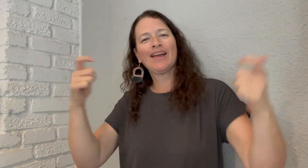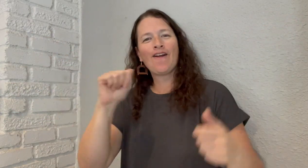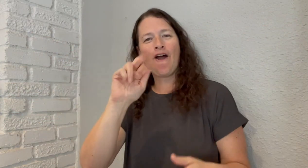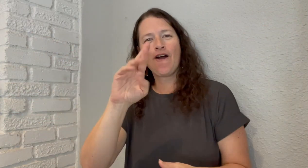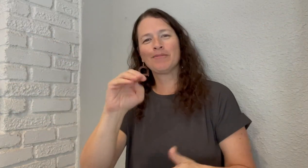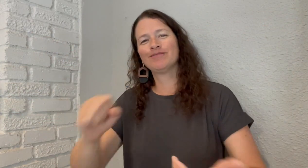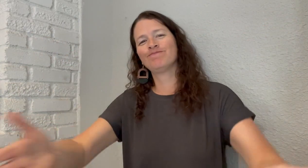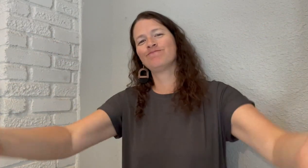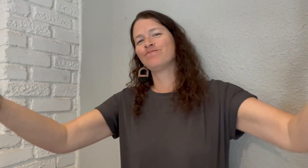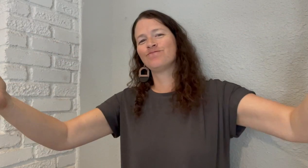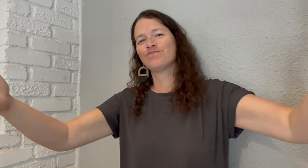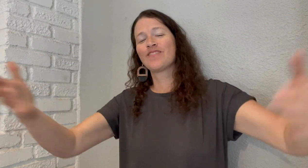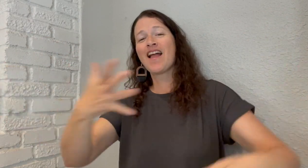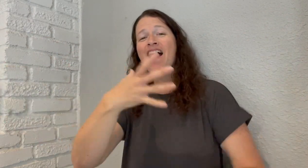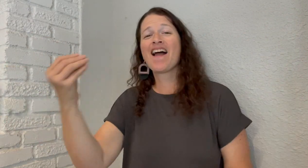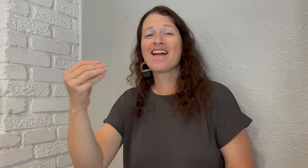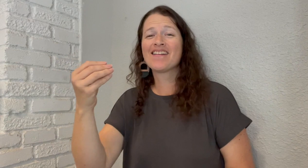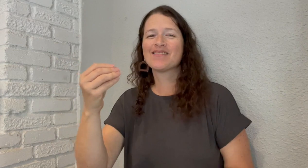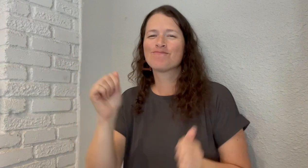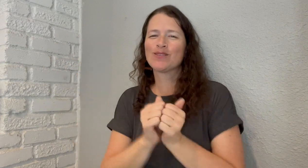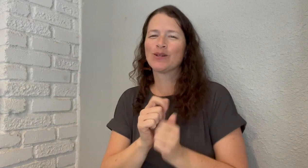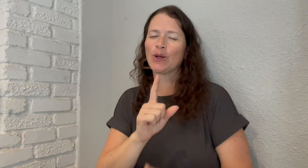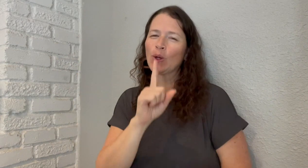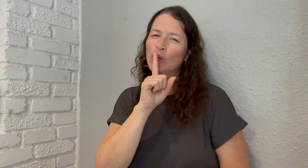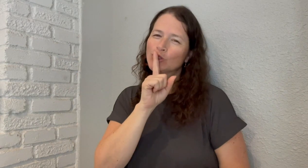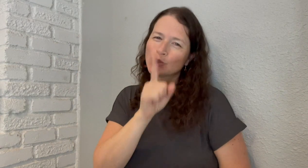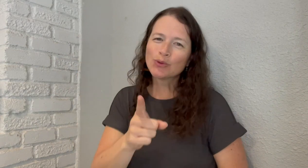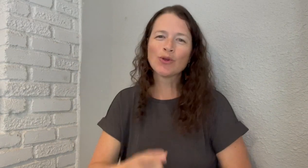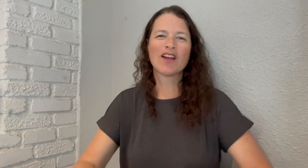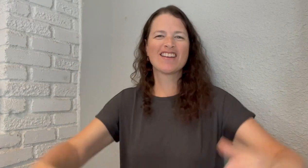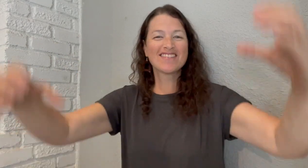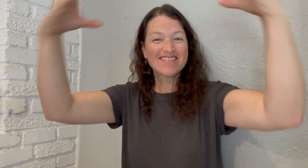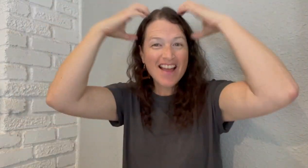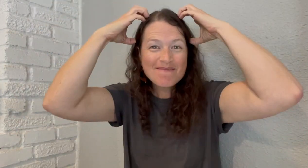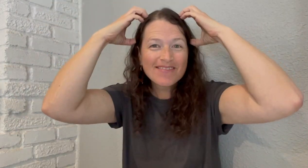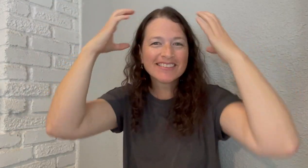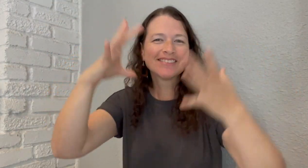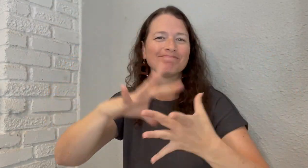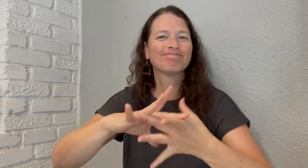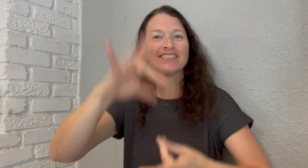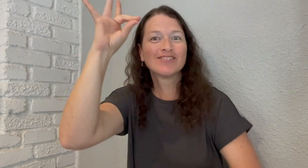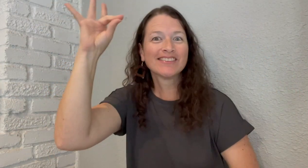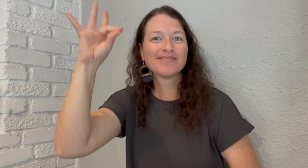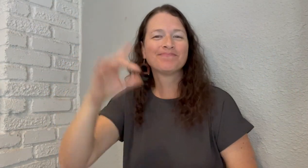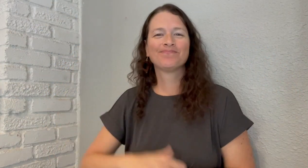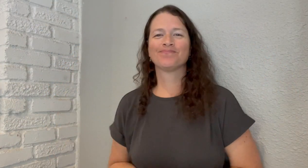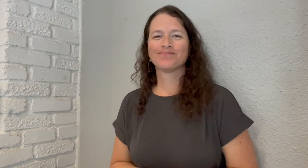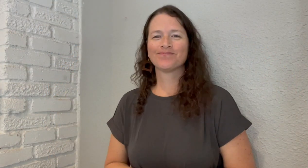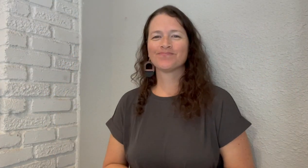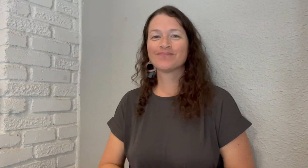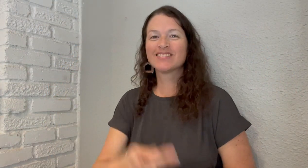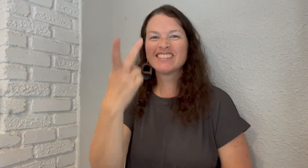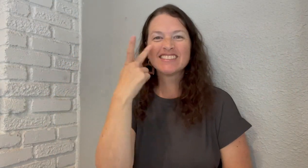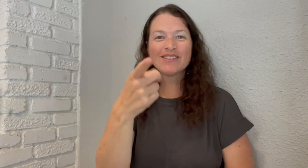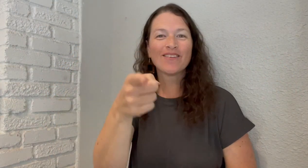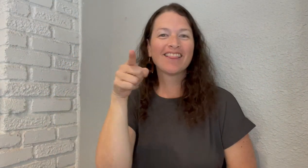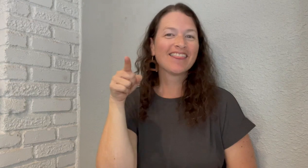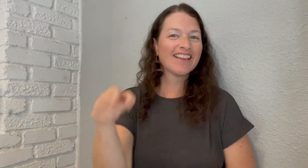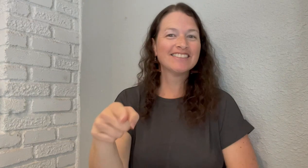All of you with our arms open wide. And with true cub spirit.